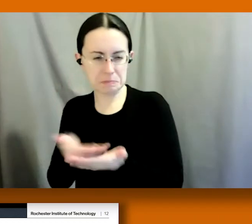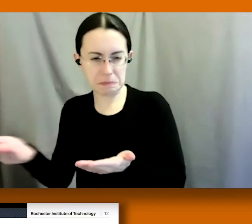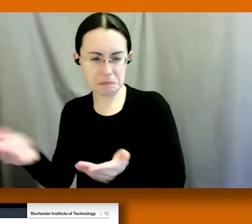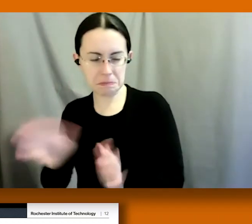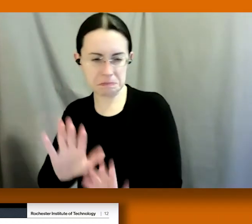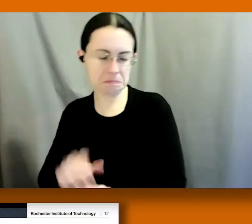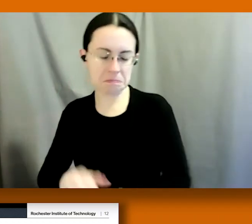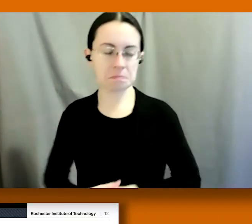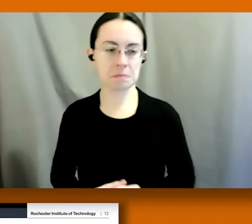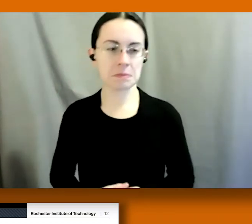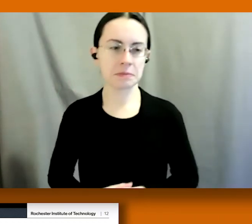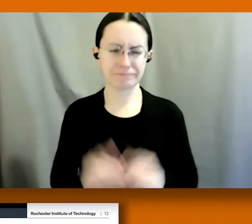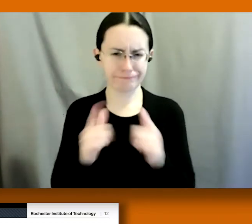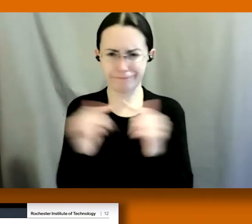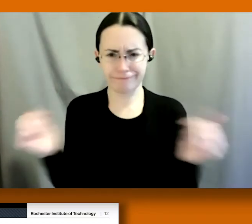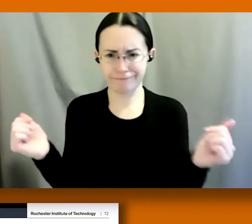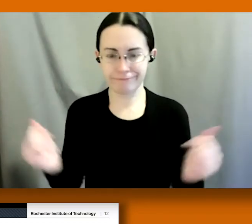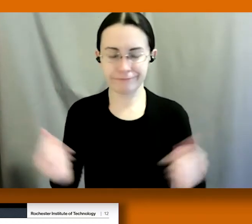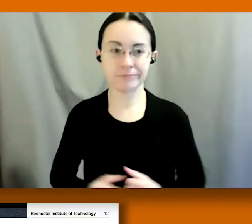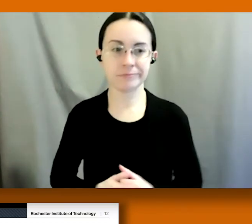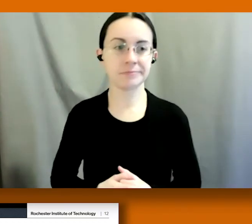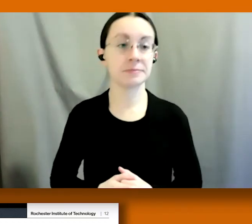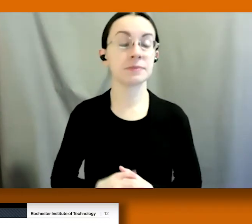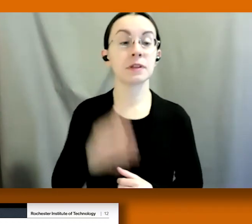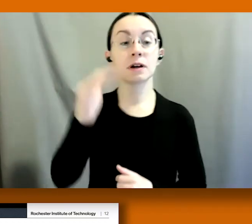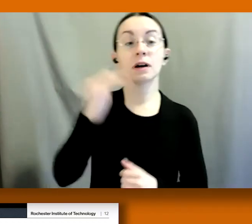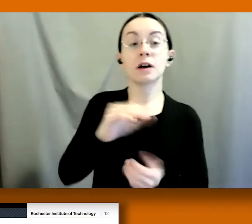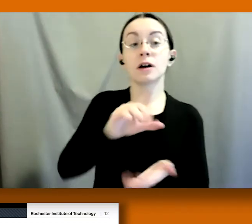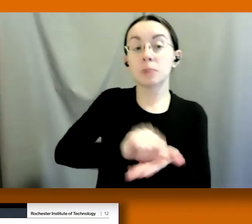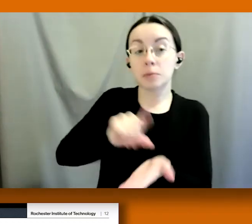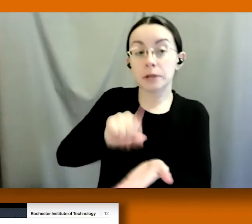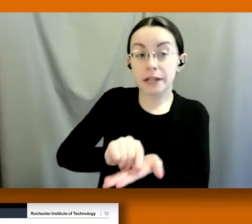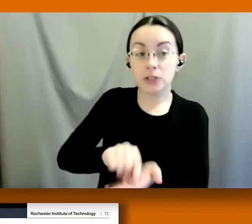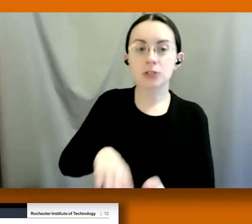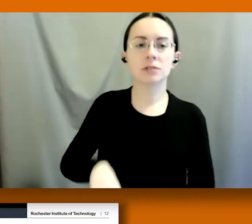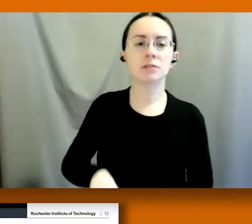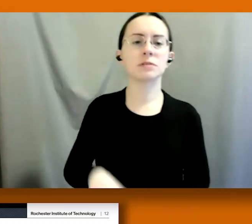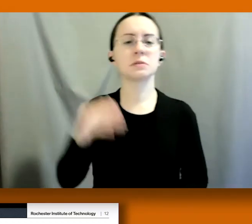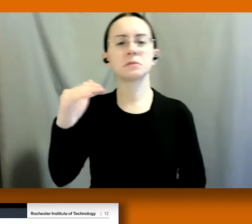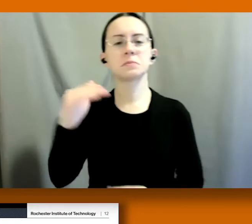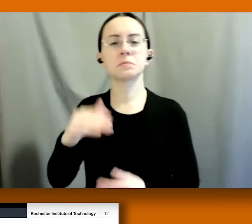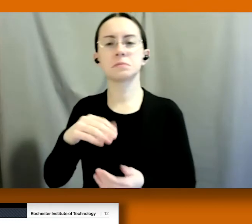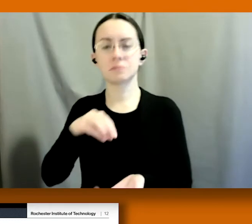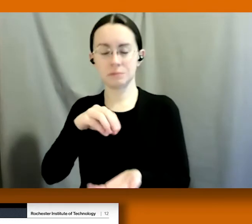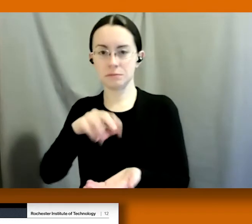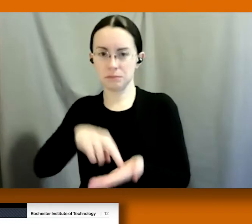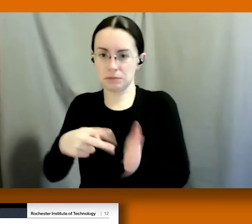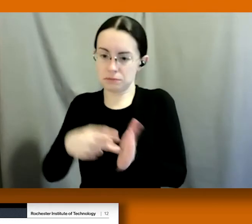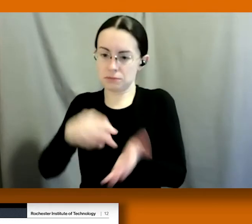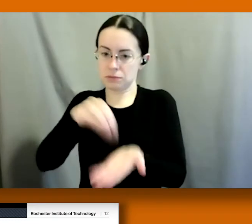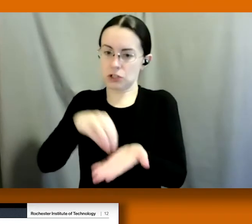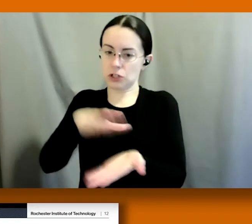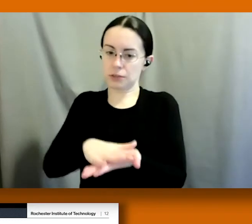Um, publications, documentation and dissemination of charges.